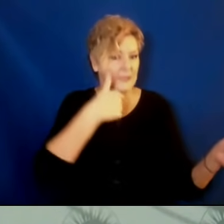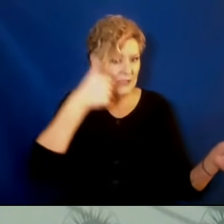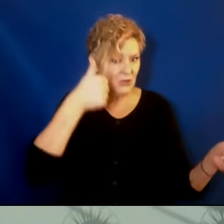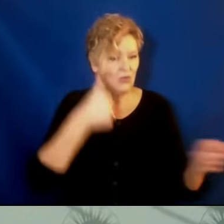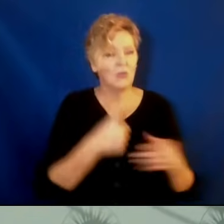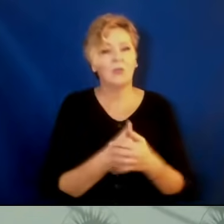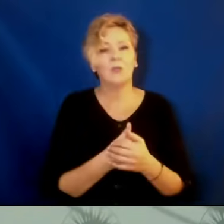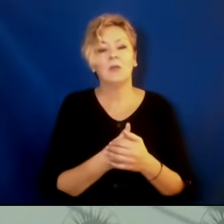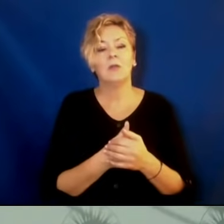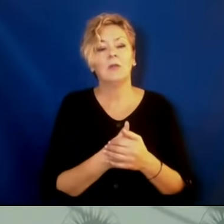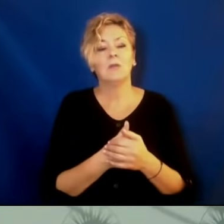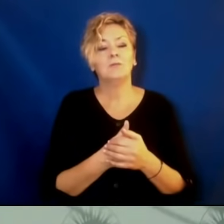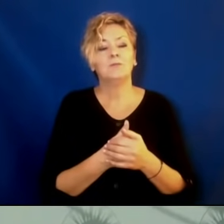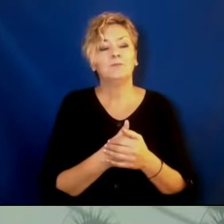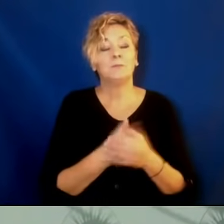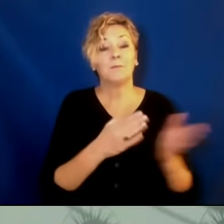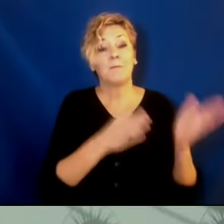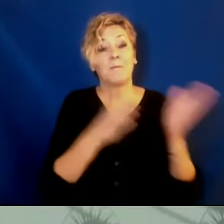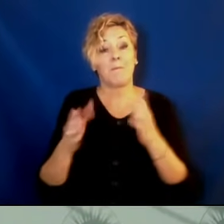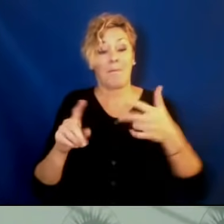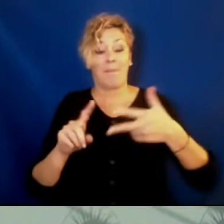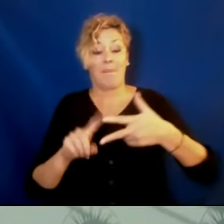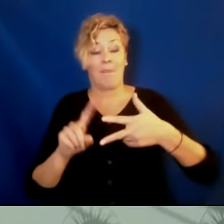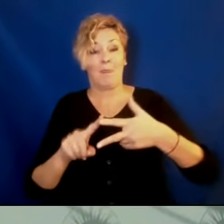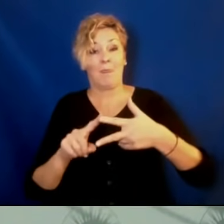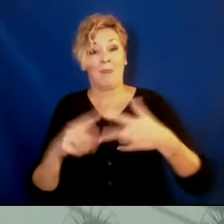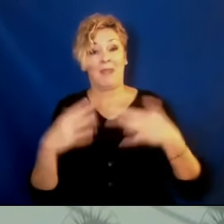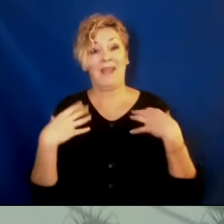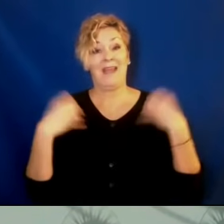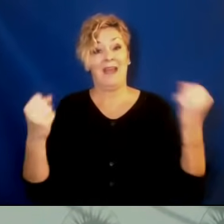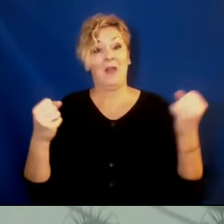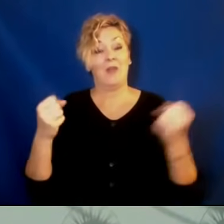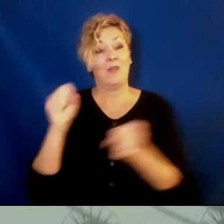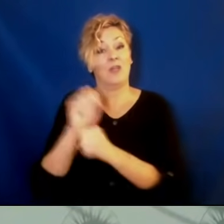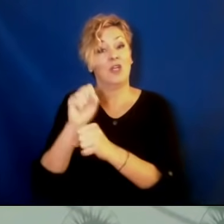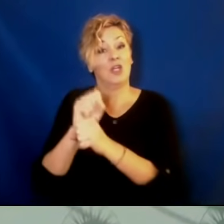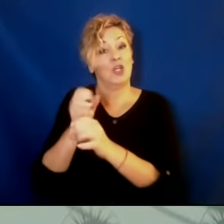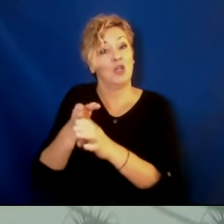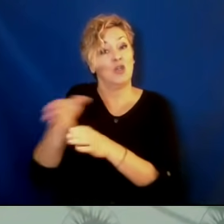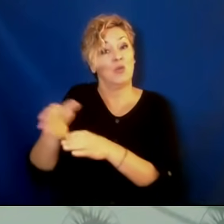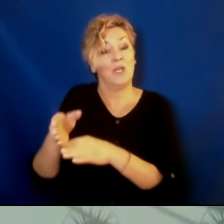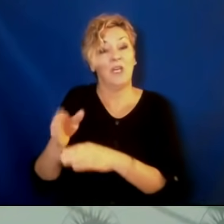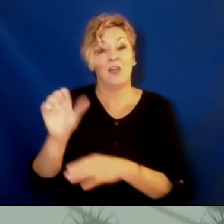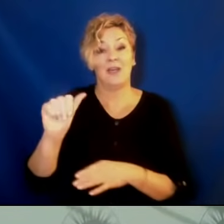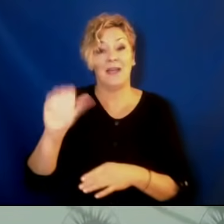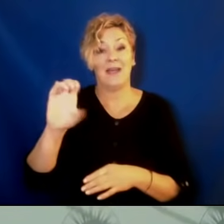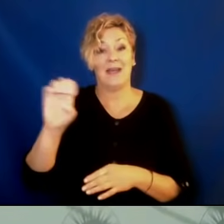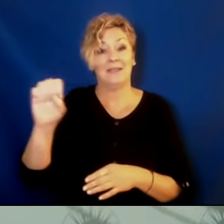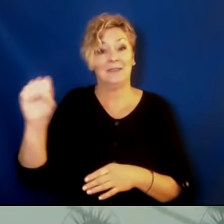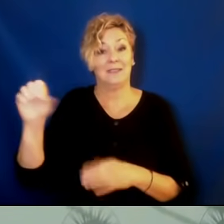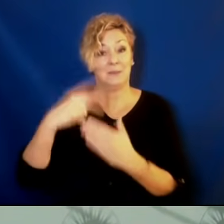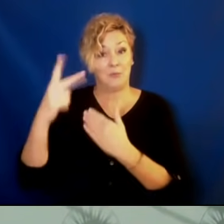As of October 26, 2020, the allocation estimate, the money that has been provided is $122 million provided to operators.